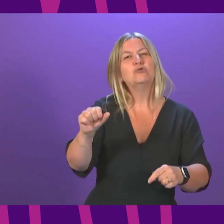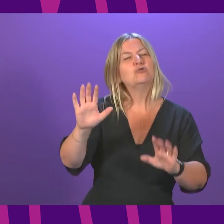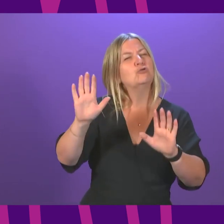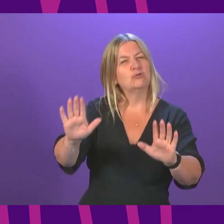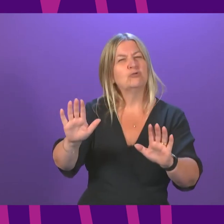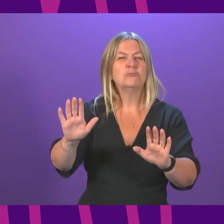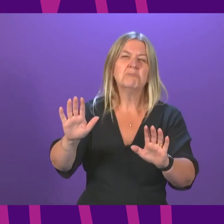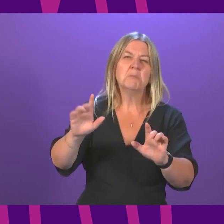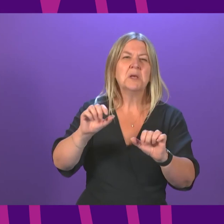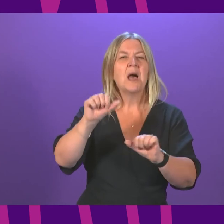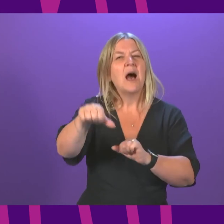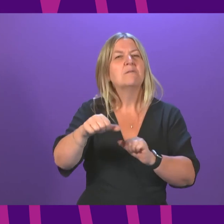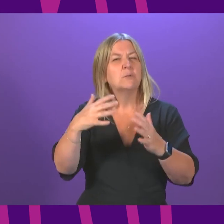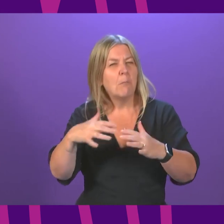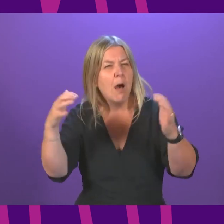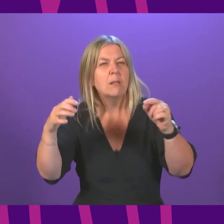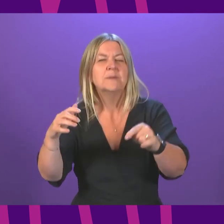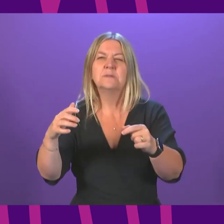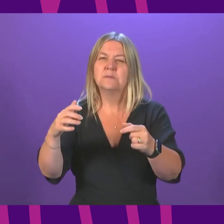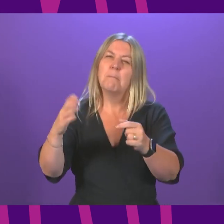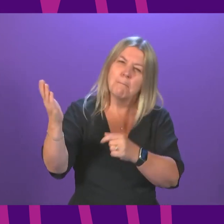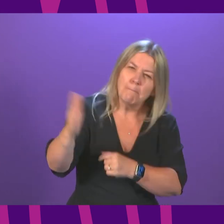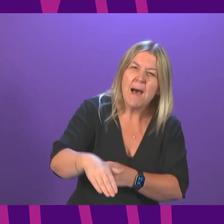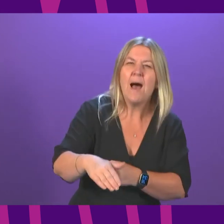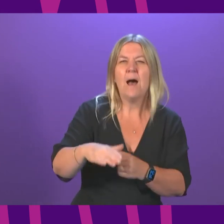Labour rightly probed the Government on a number of issues, including wedding restrictions